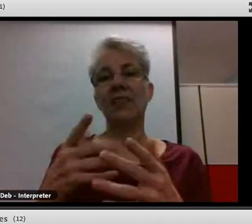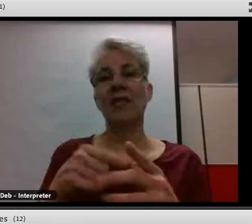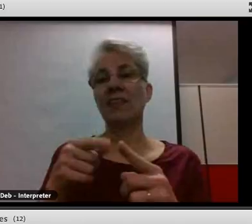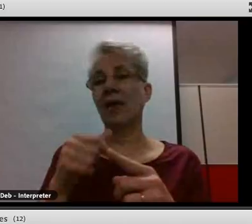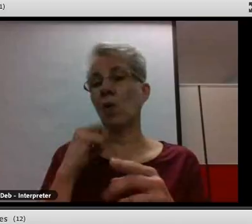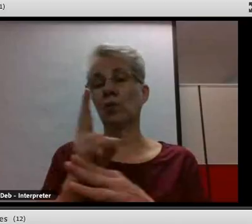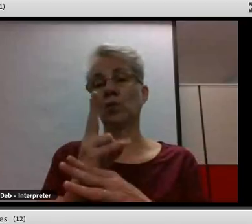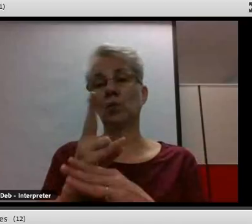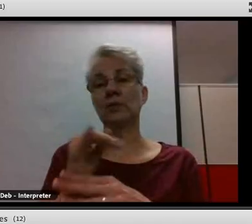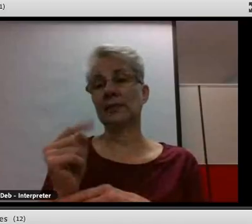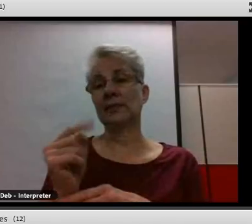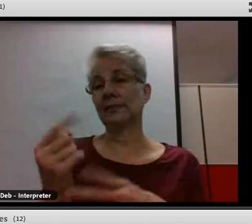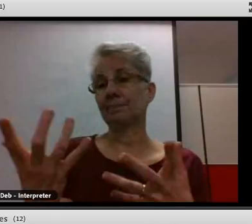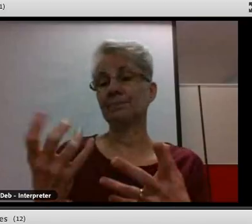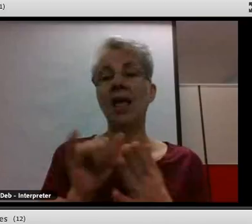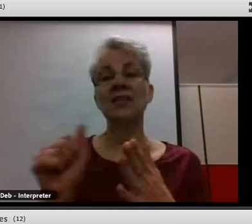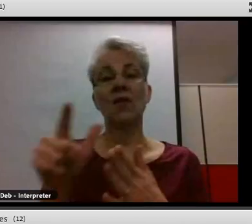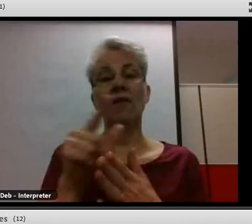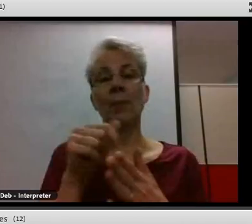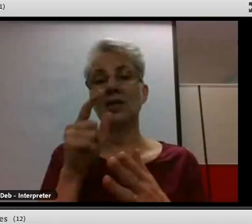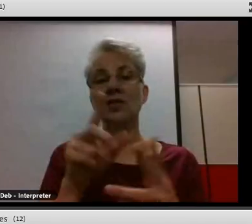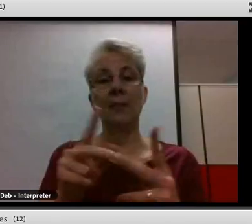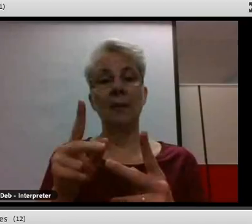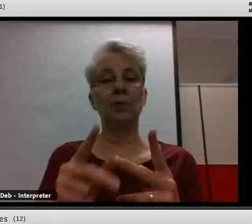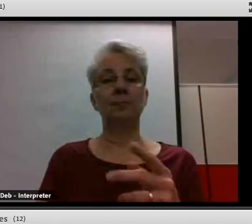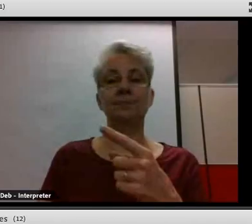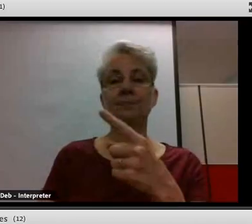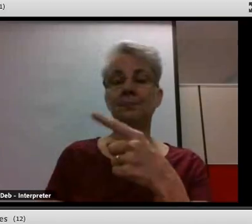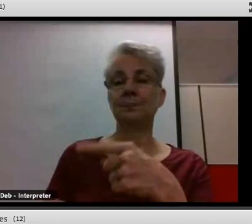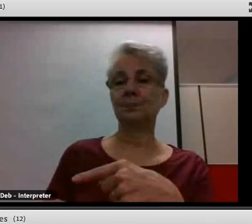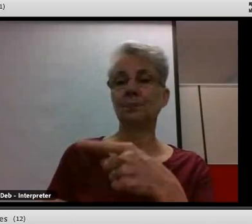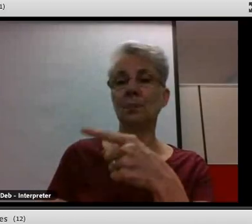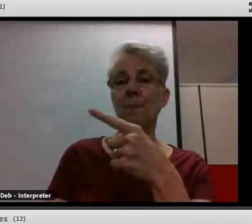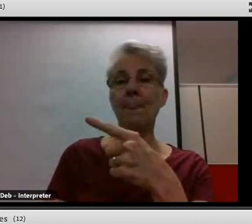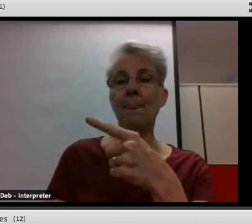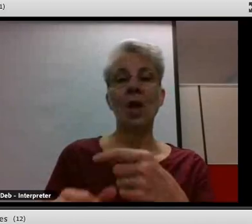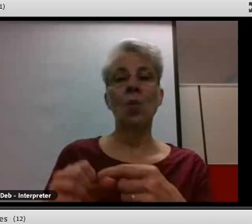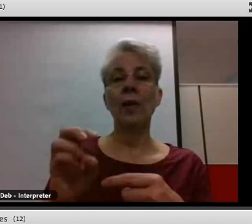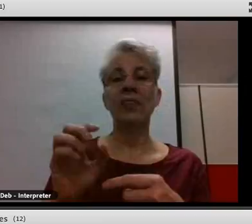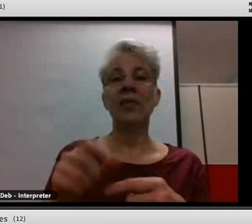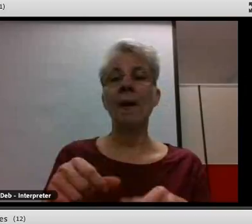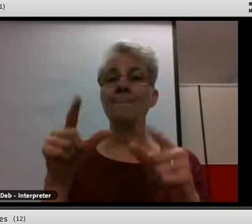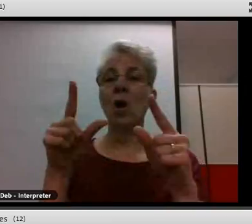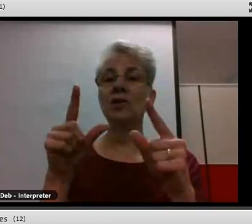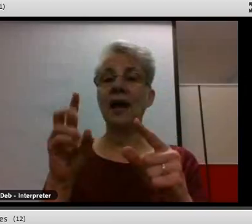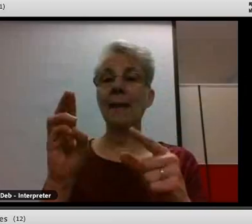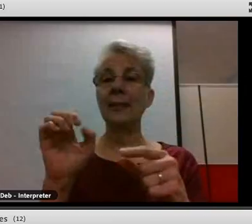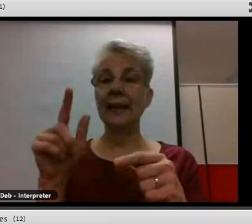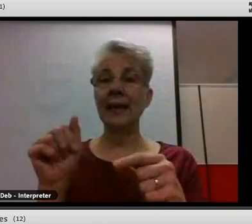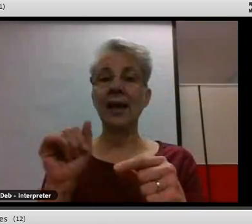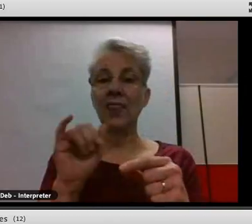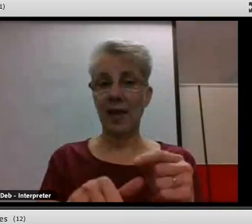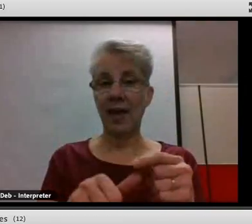And of course the big one, which is the Americans with Disabilities Act of 1990.